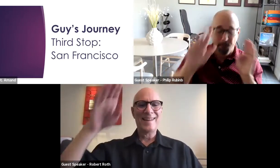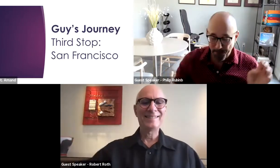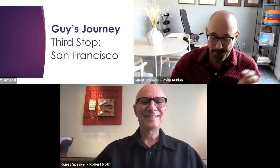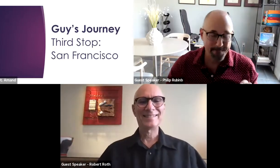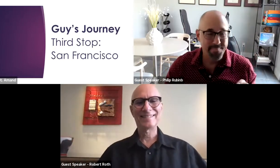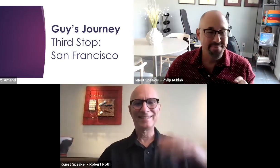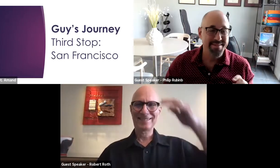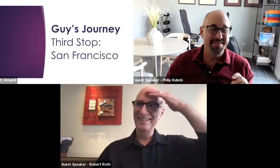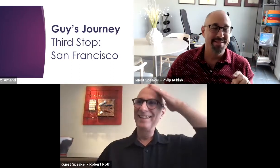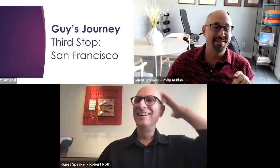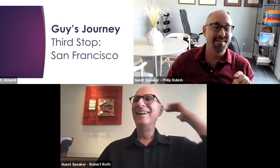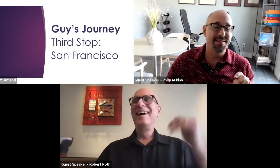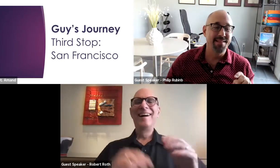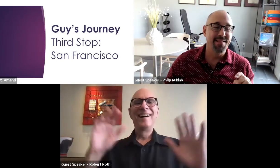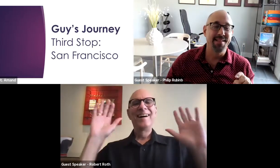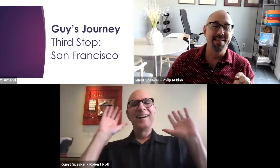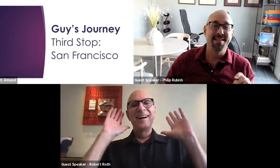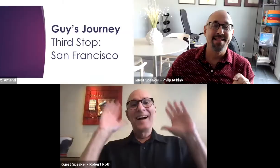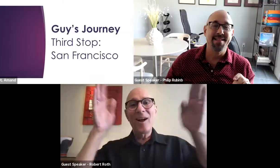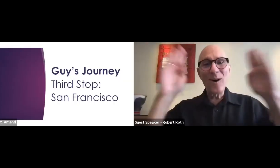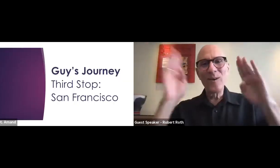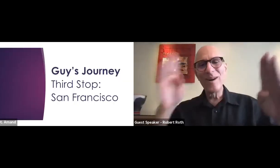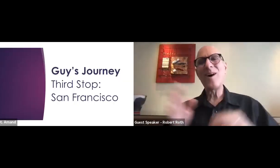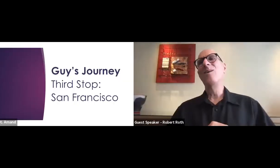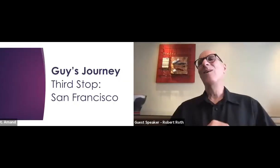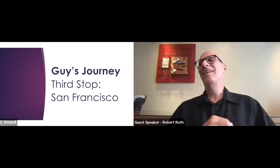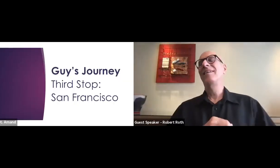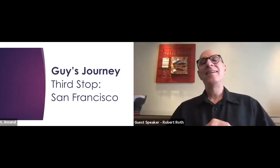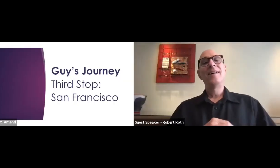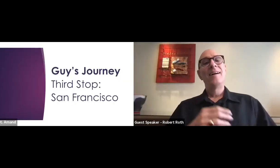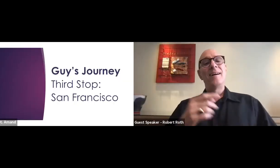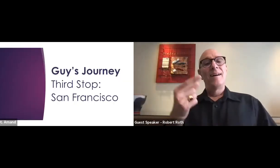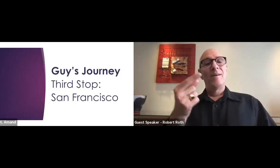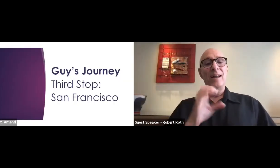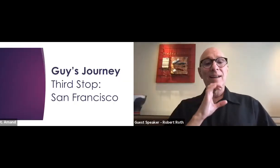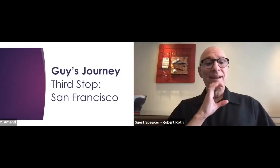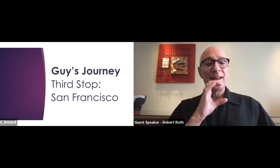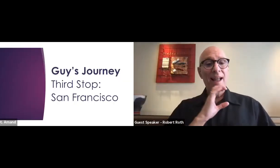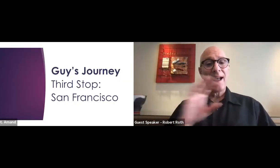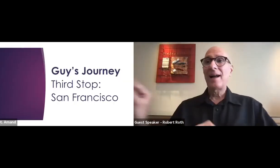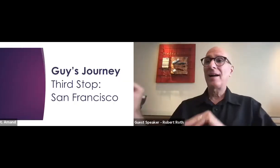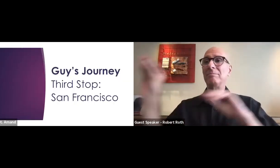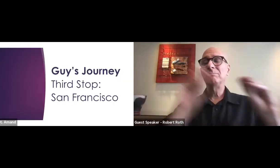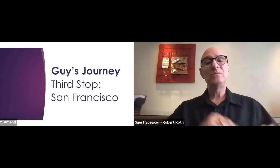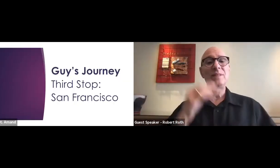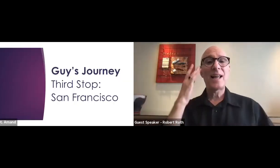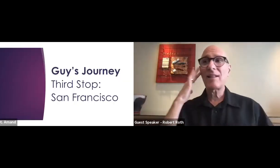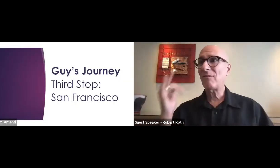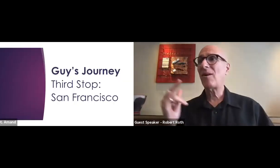Rob, Rob, Rob, Rob, Rob. Hi. Ha ha! Rob: Hello. This is Rob.